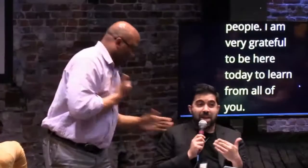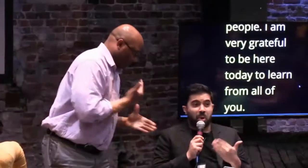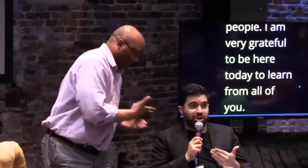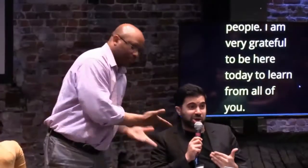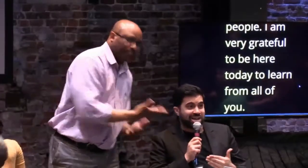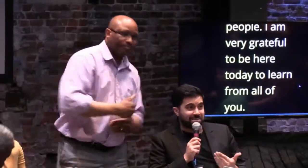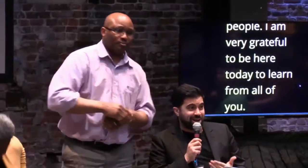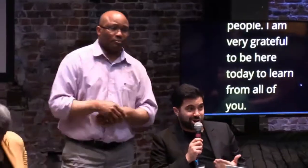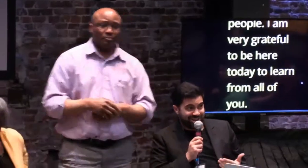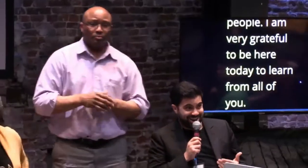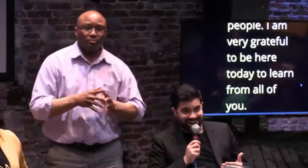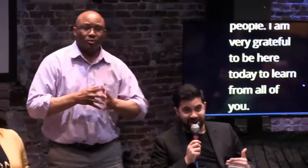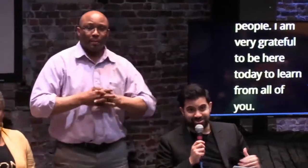I apologize, I'm actually done now.